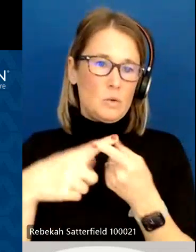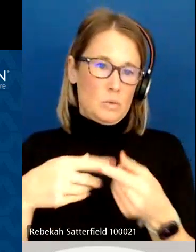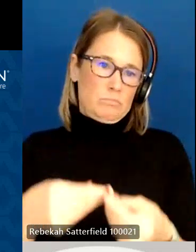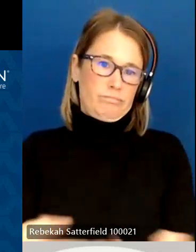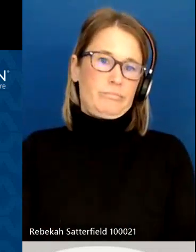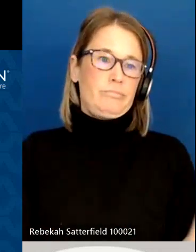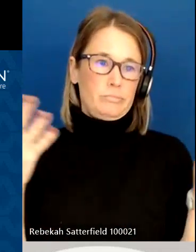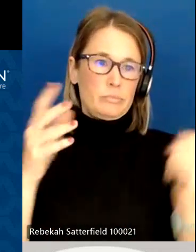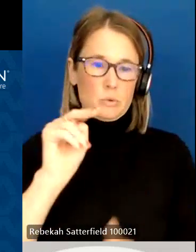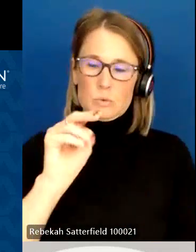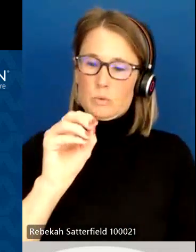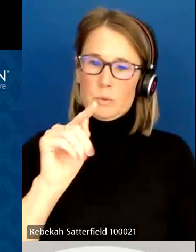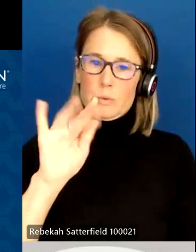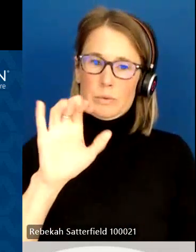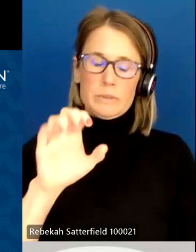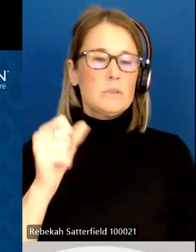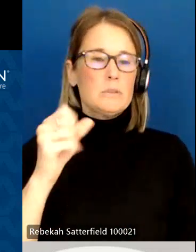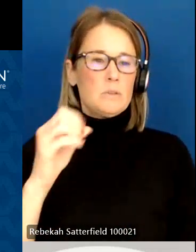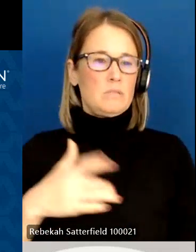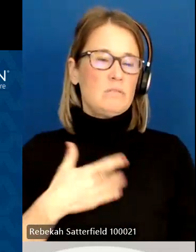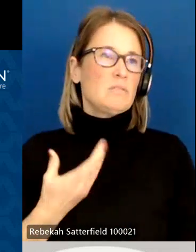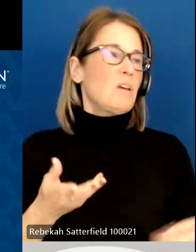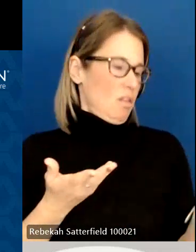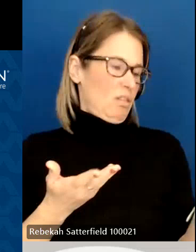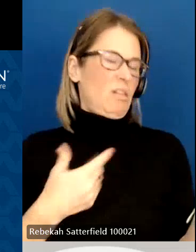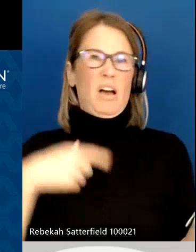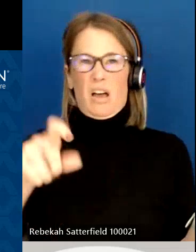it's almost like okay I need to do this so I'm going to wallpaper my hospital with all